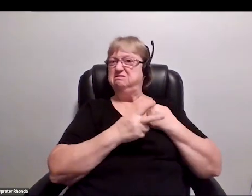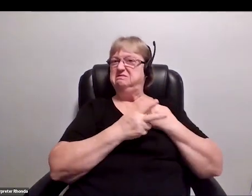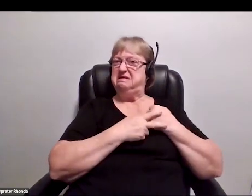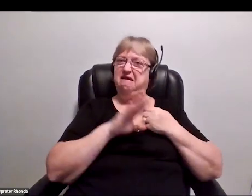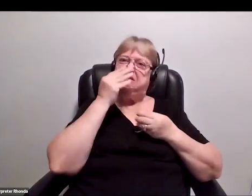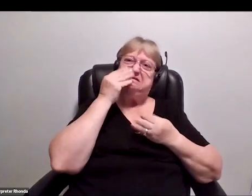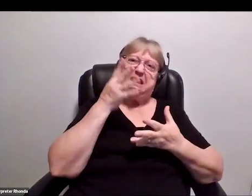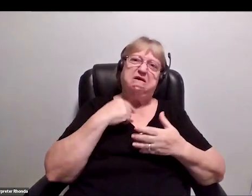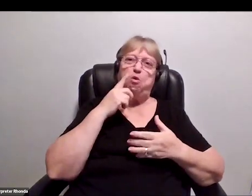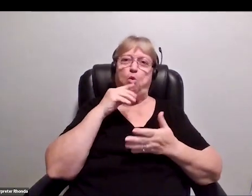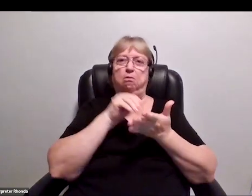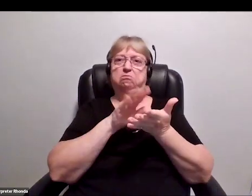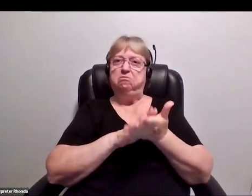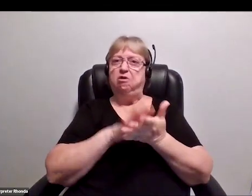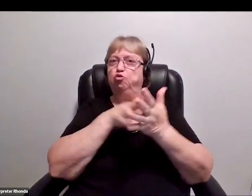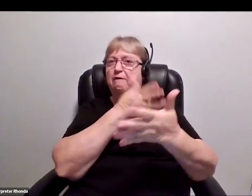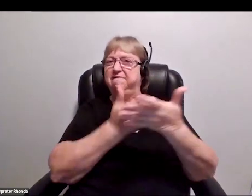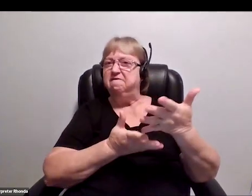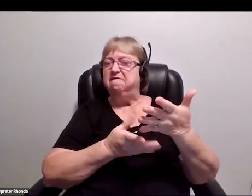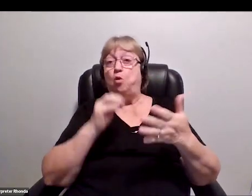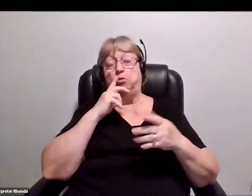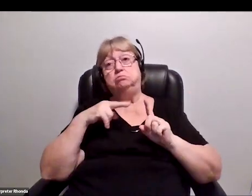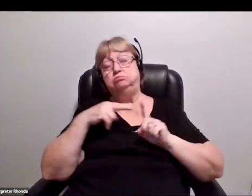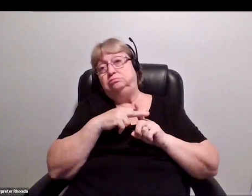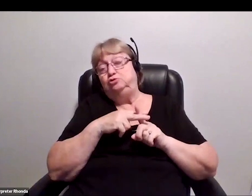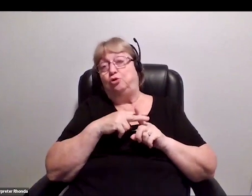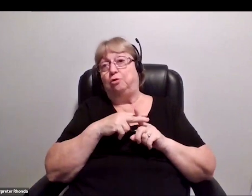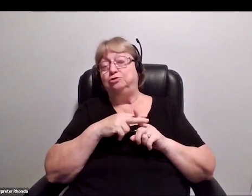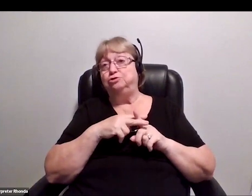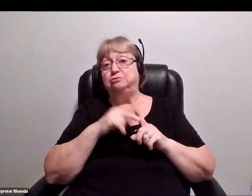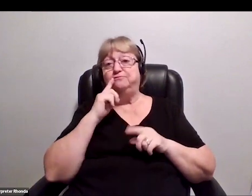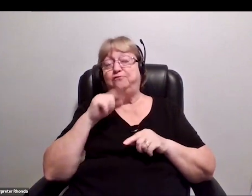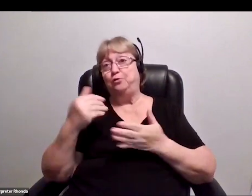with it that way. It's also where you would charge the device for the printed circuit board.